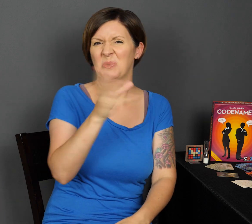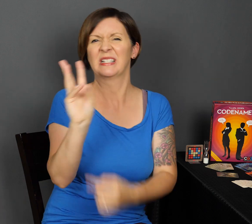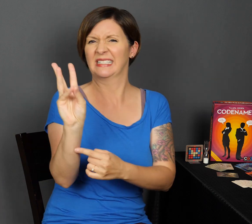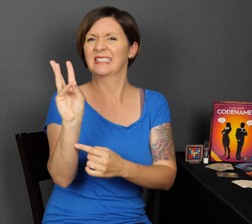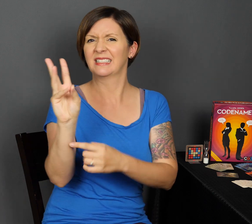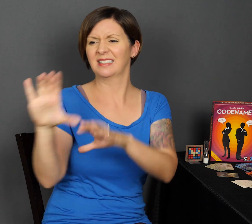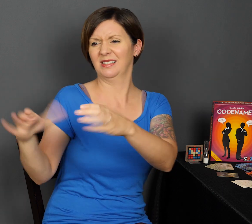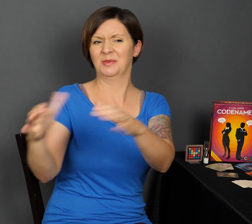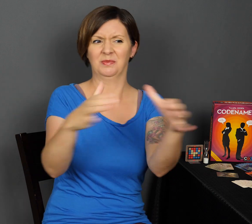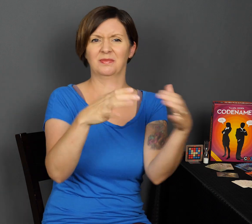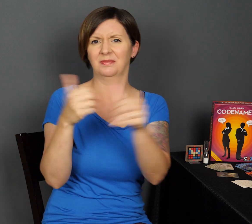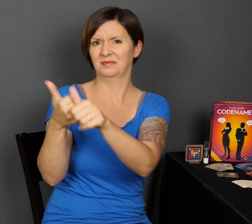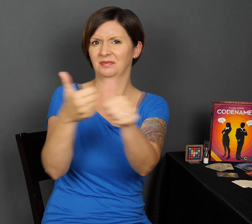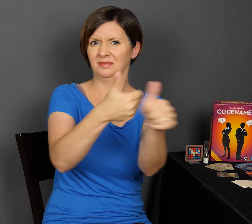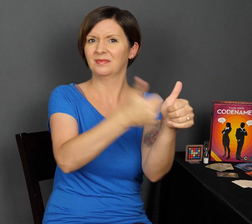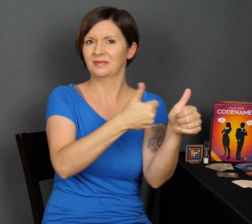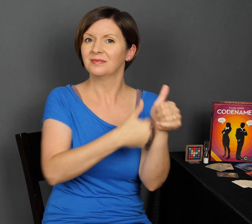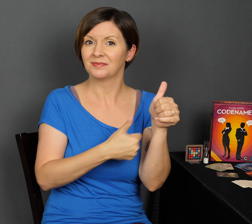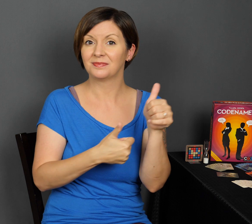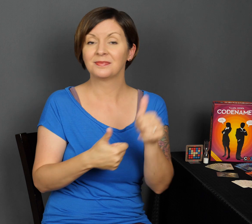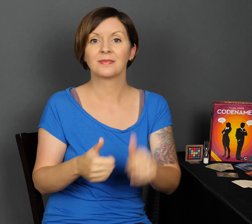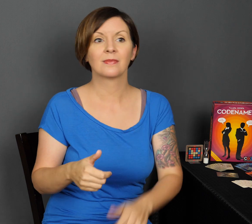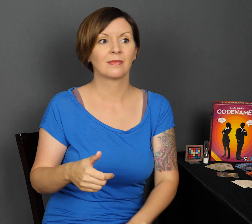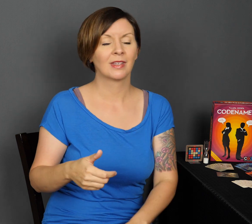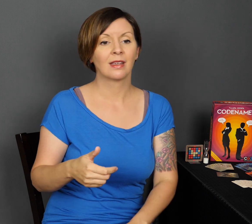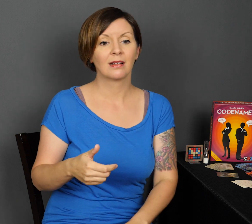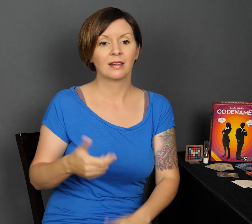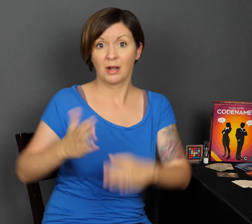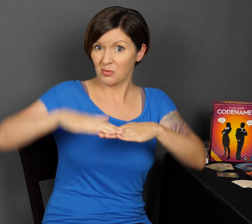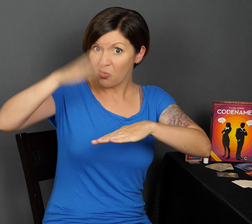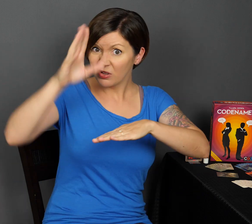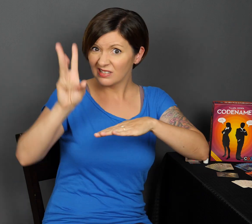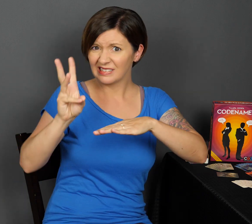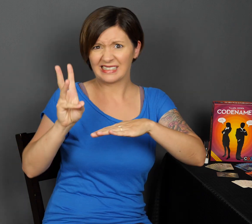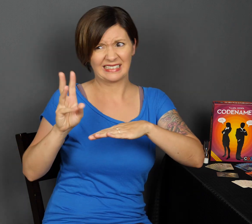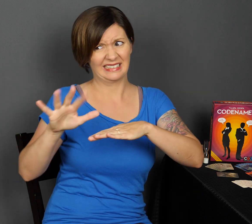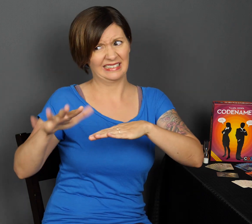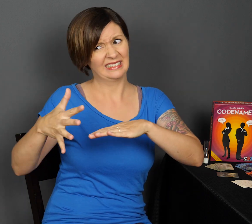prefer 4 to 6 in each group.